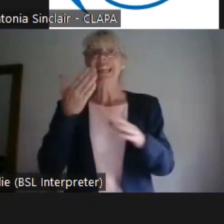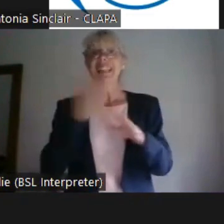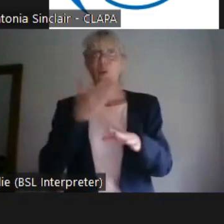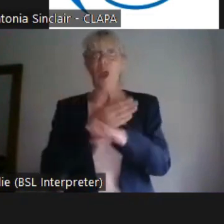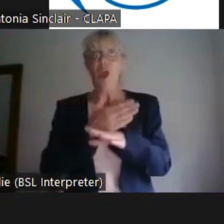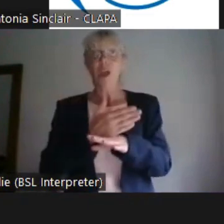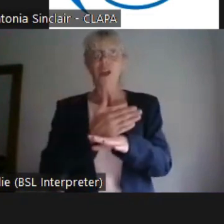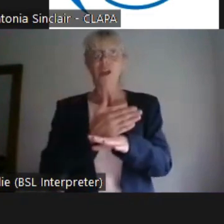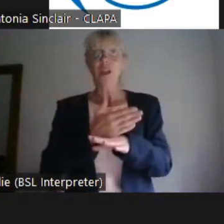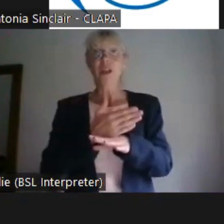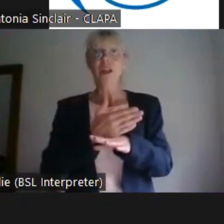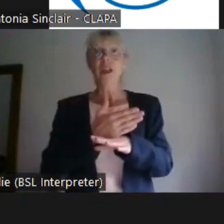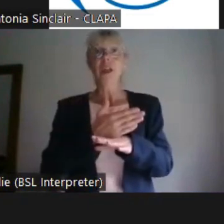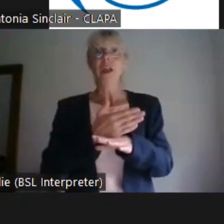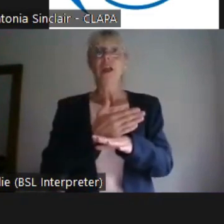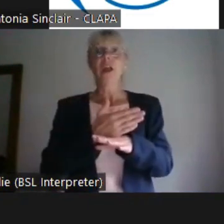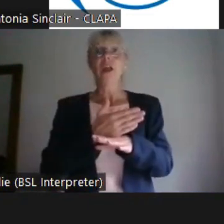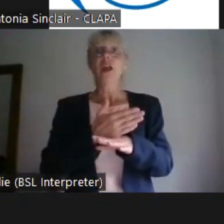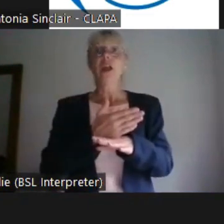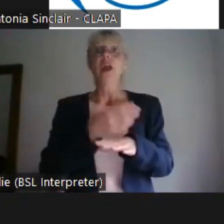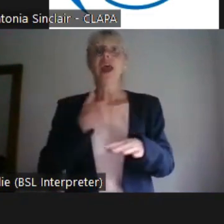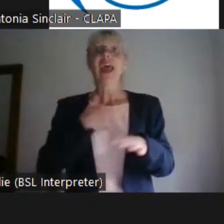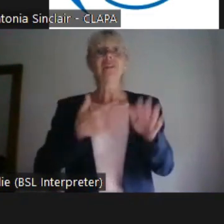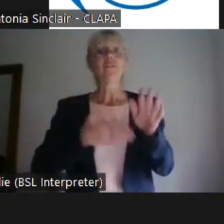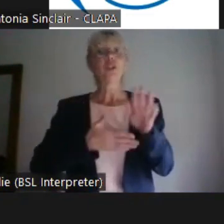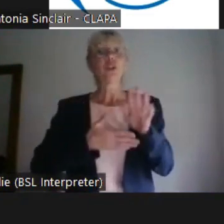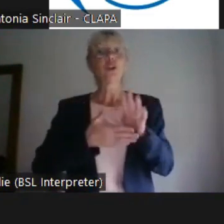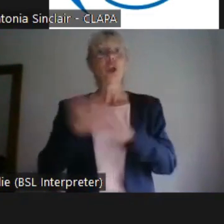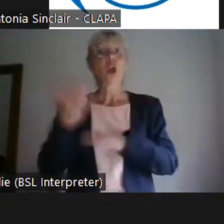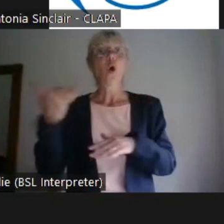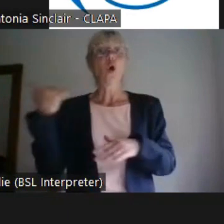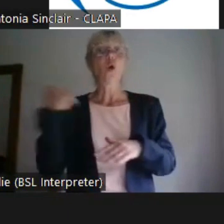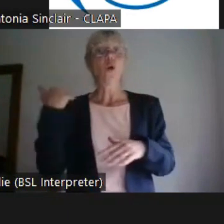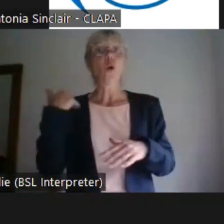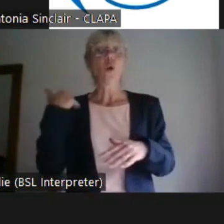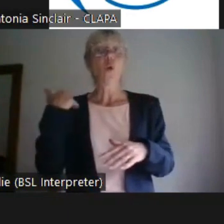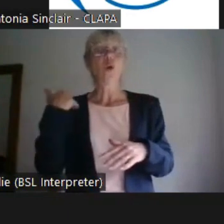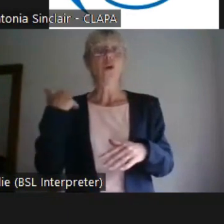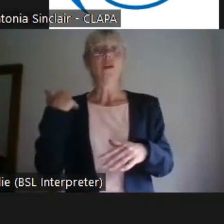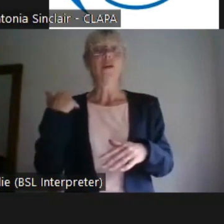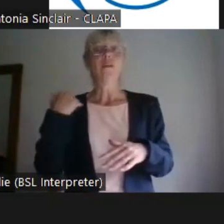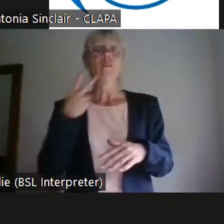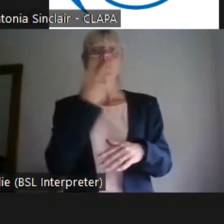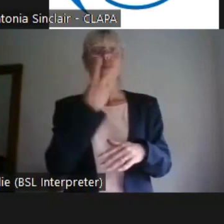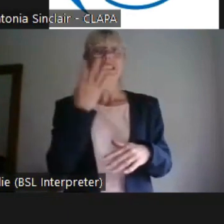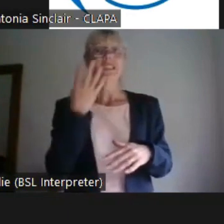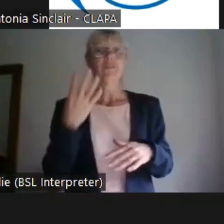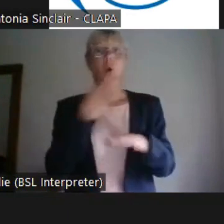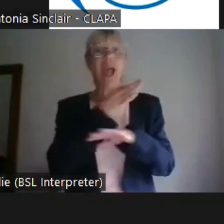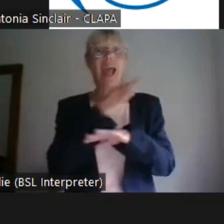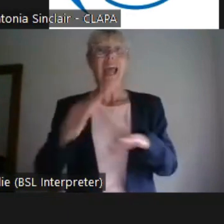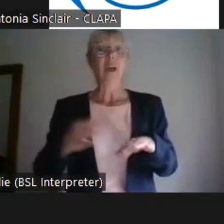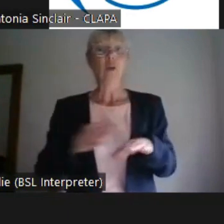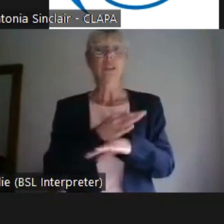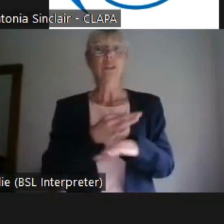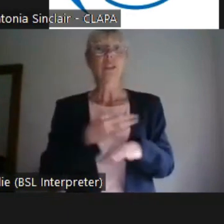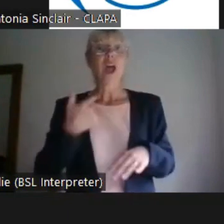weeks for 24 hours a day for the whole week and I was wearing my hearing aids all the